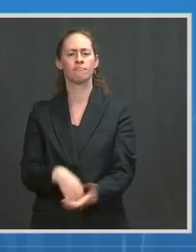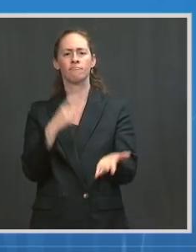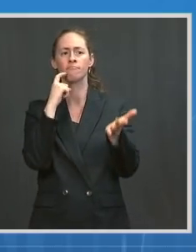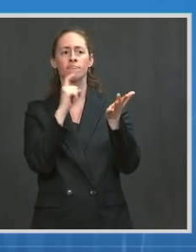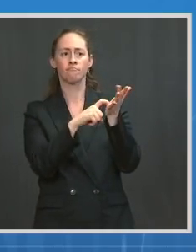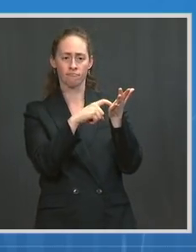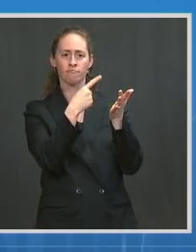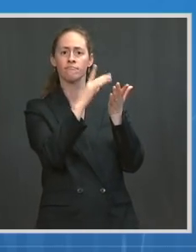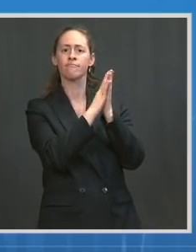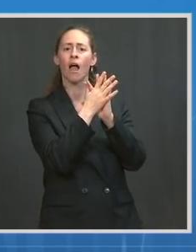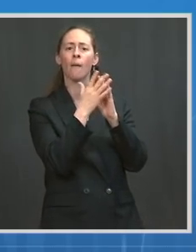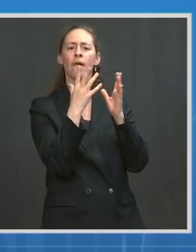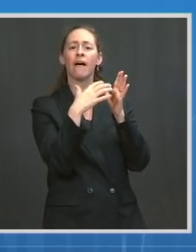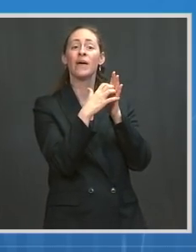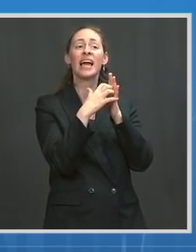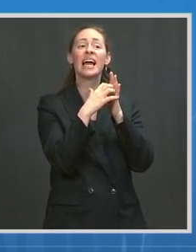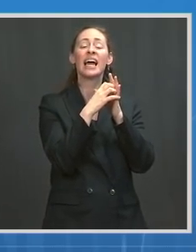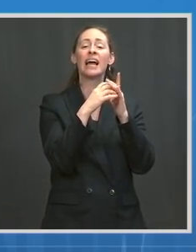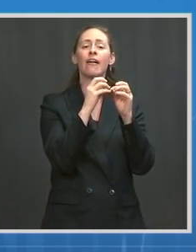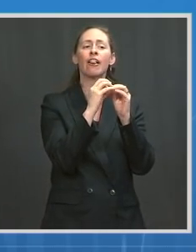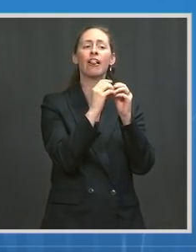And with that observation -- next slide --